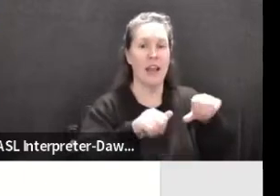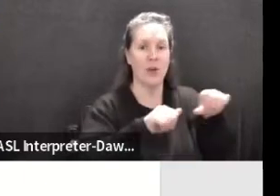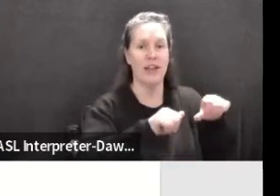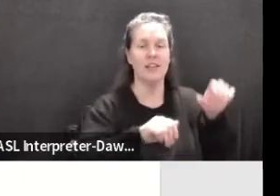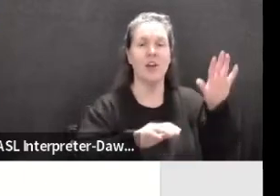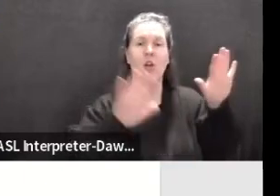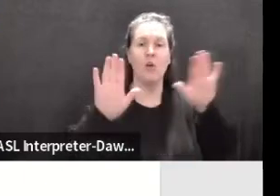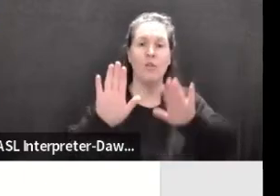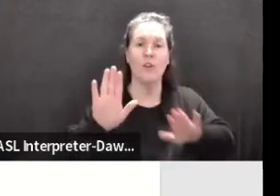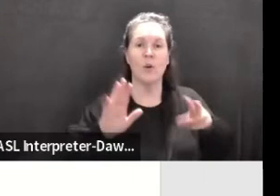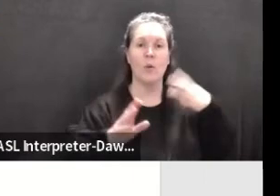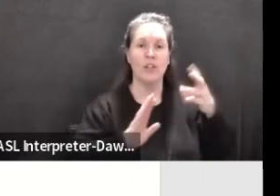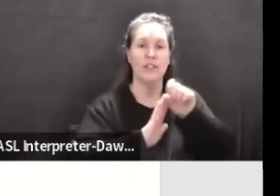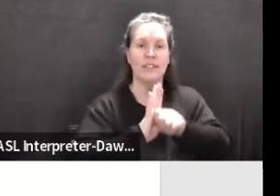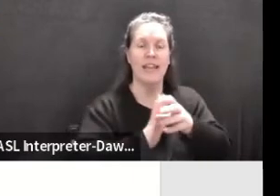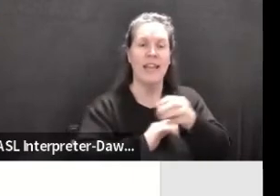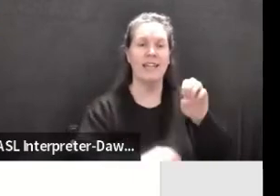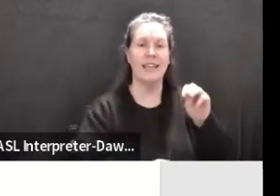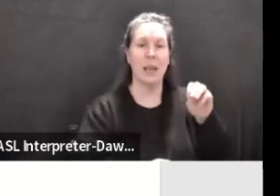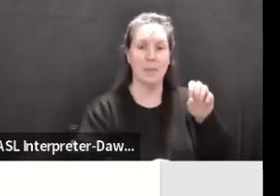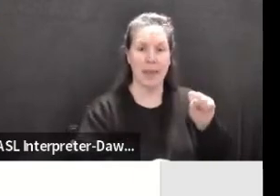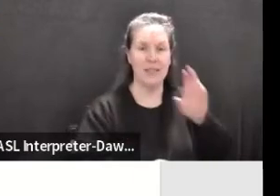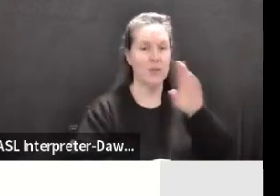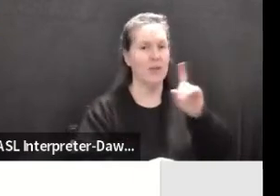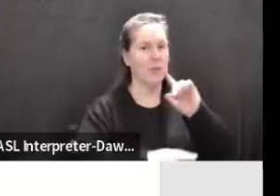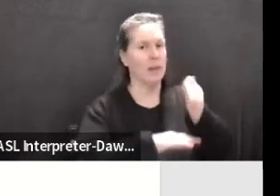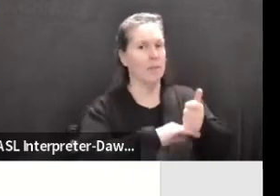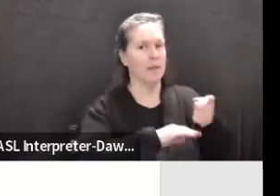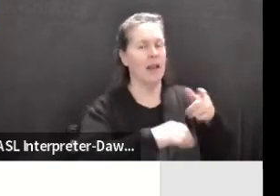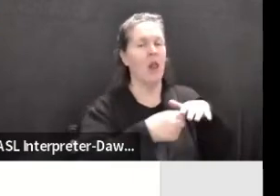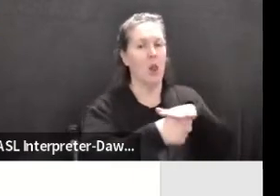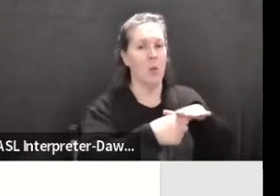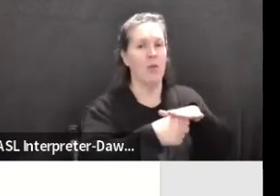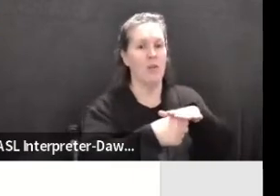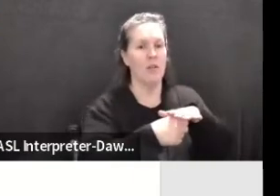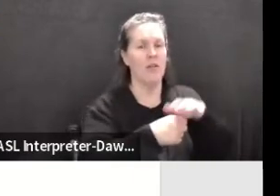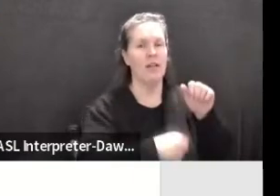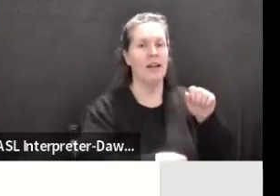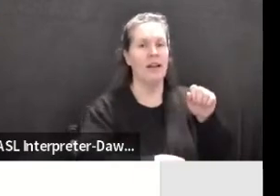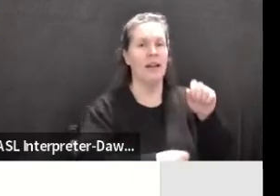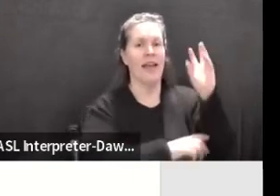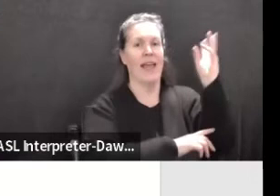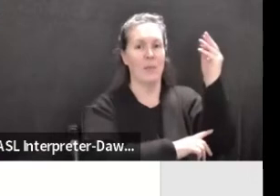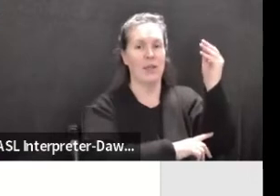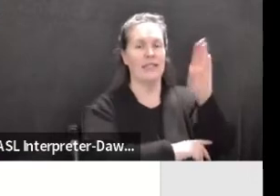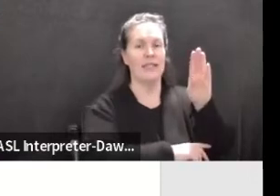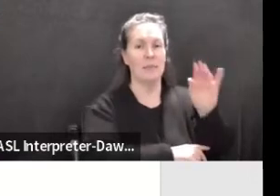and our EMS services, so this is gonna be, have to be implemented on a local, ambulance by ambulance service basis.